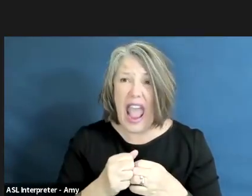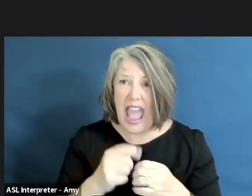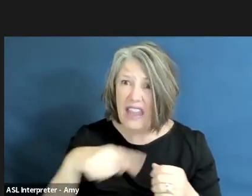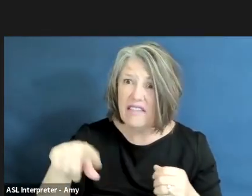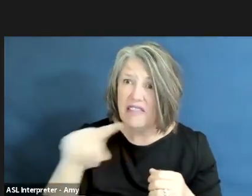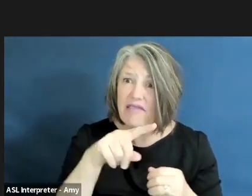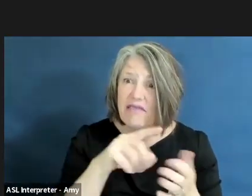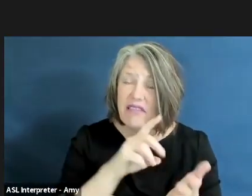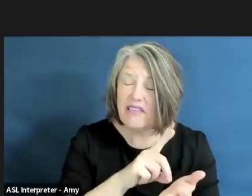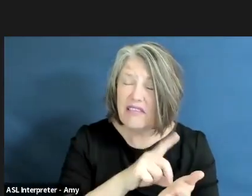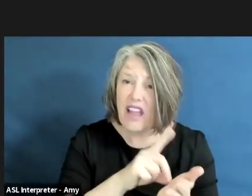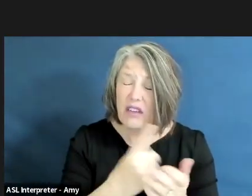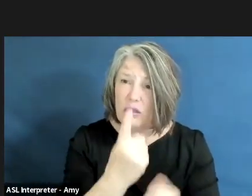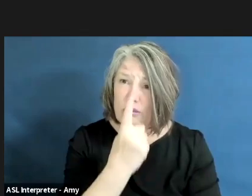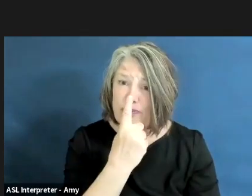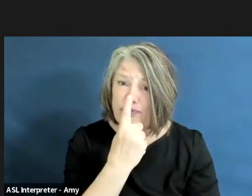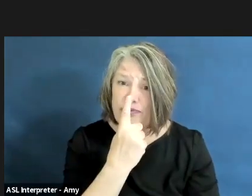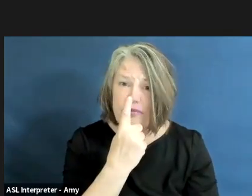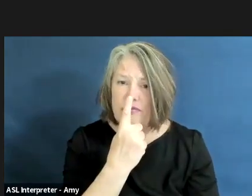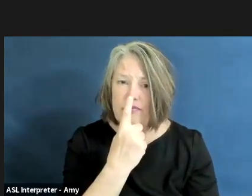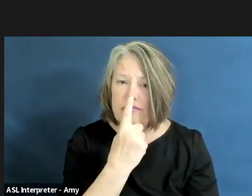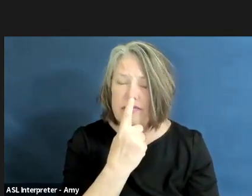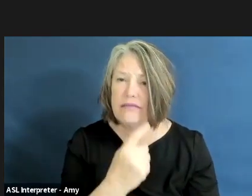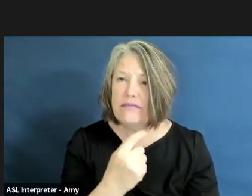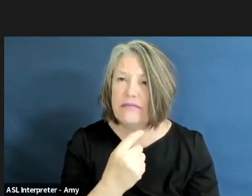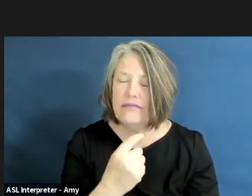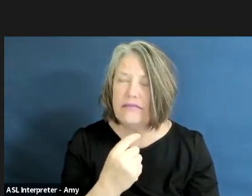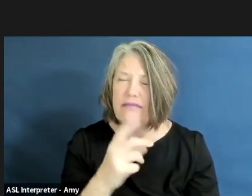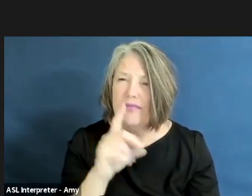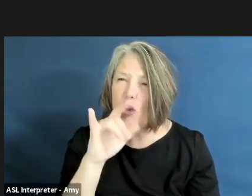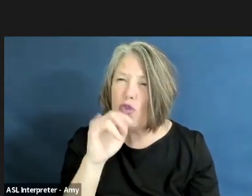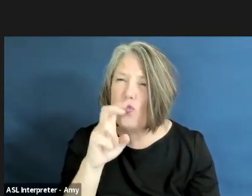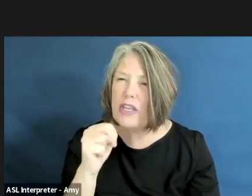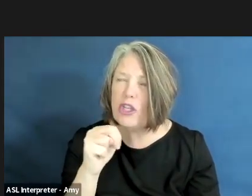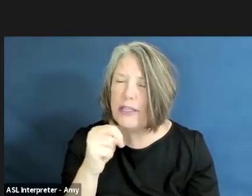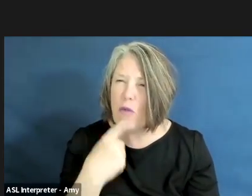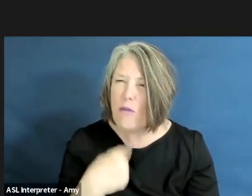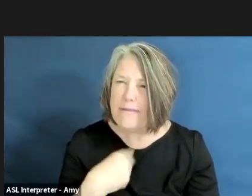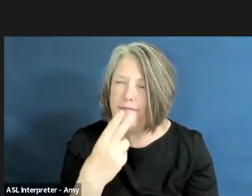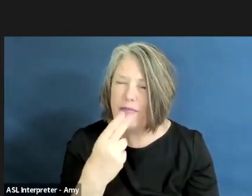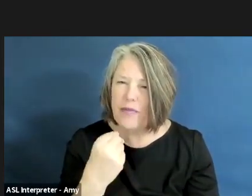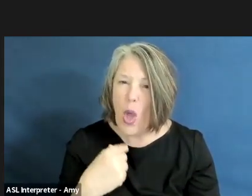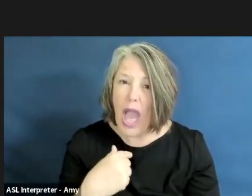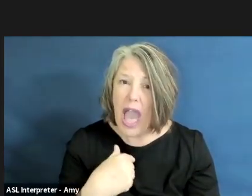There I was sitting on her extremely high table.